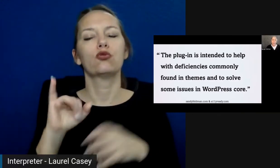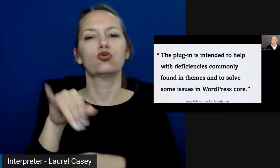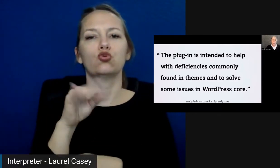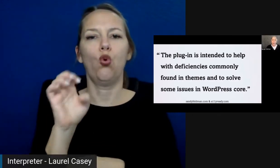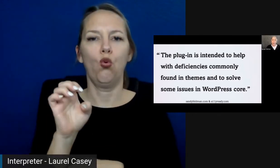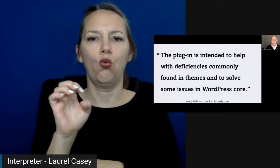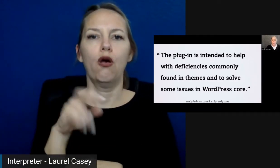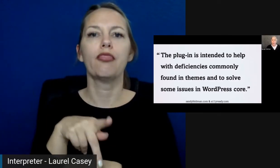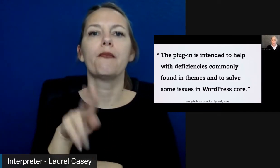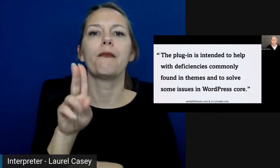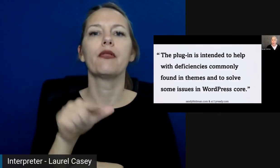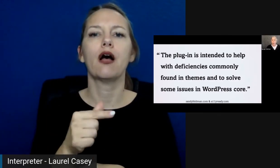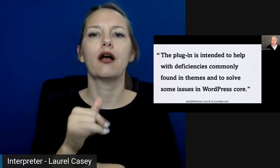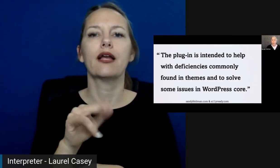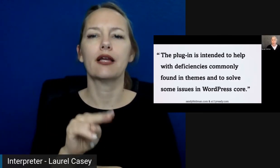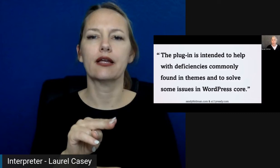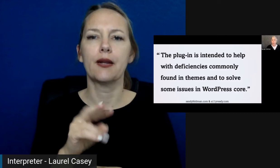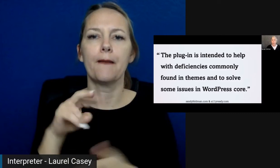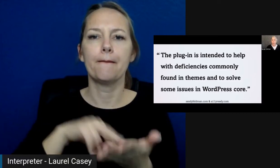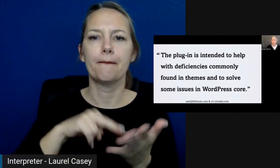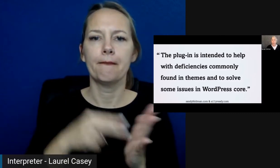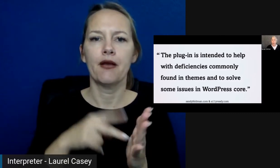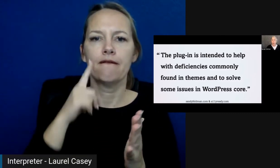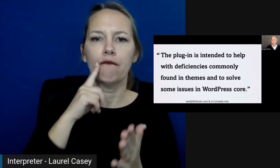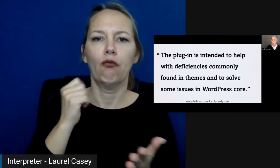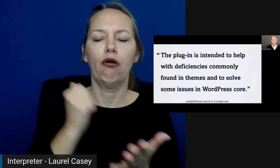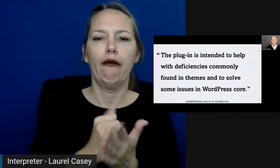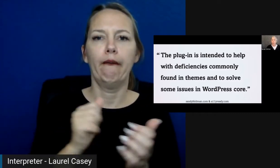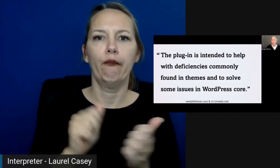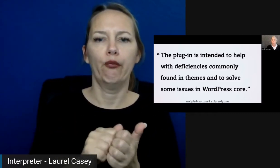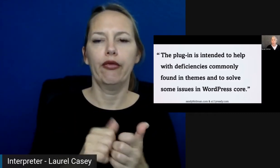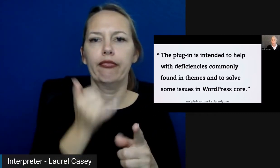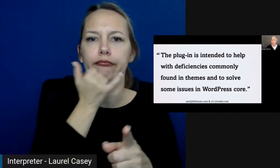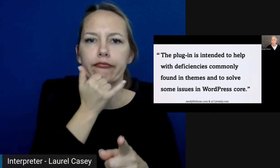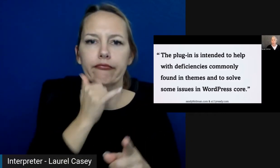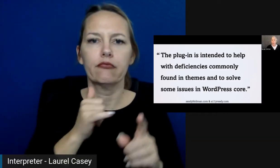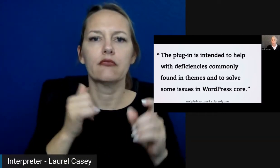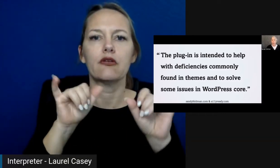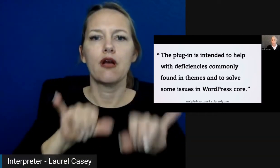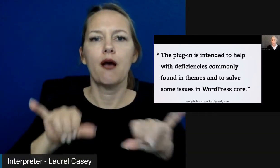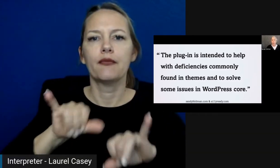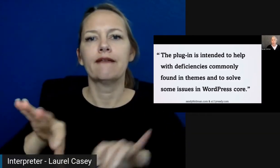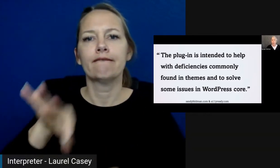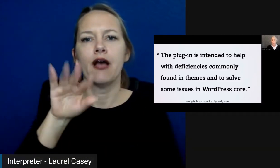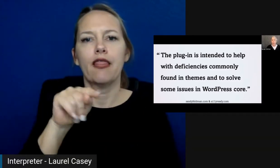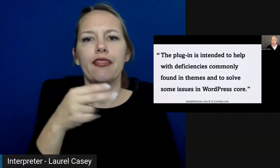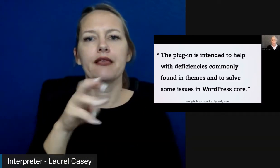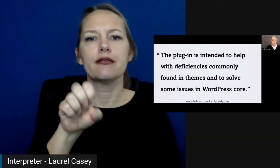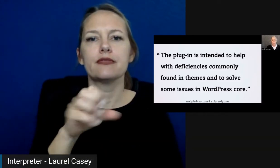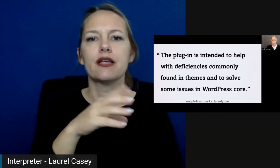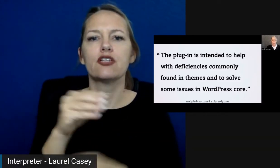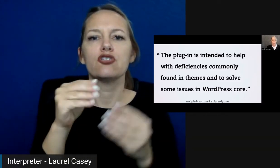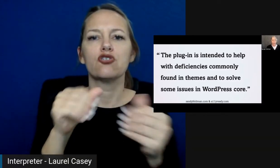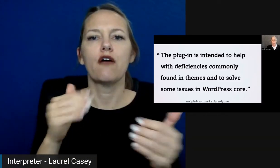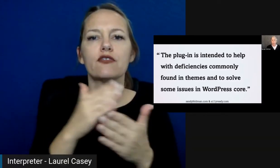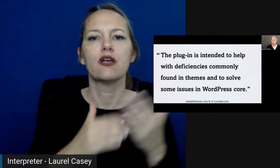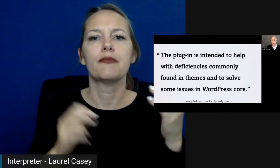The plug-in is intended to help with deficiencies commonly found in themes and to solve some issues in WordPress core.